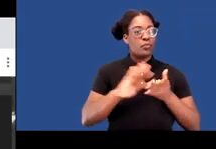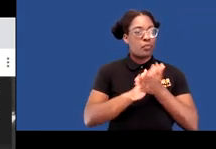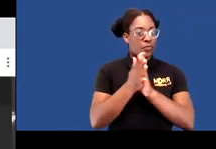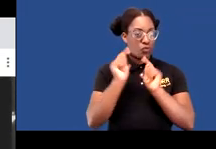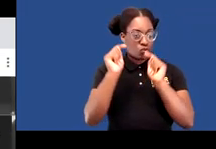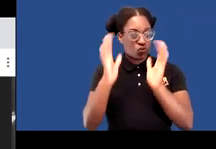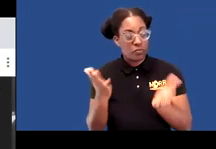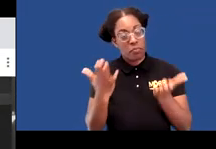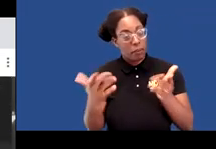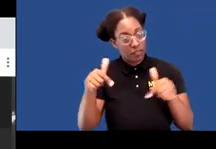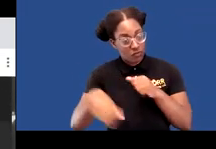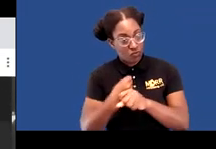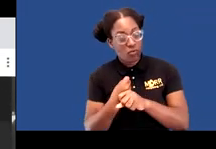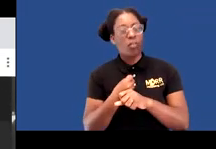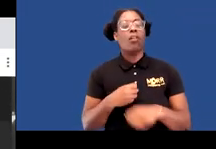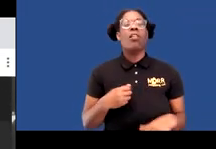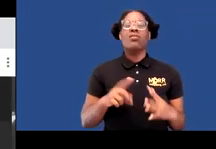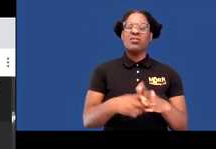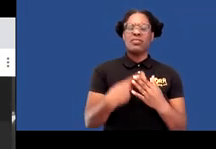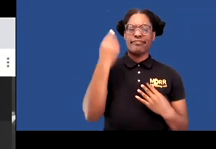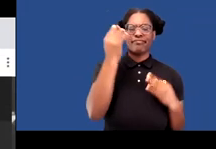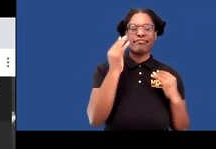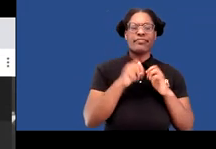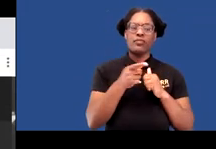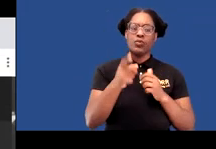thinking about how you begin to change those spaces